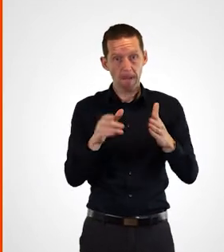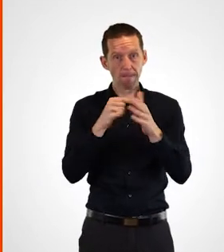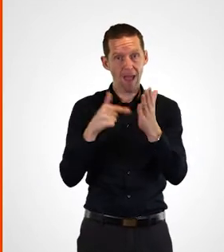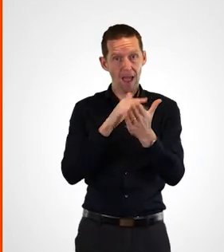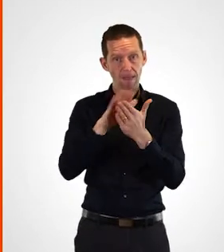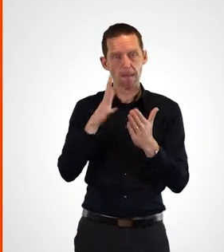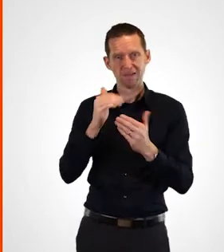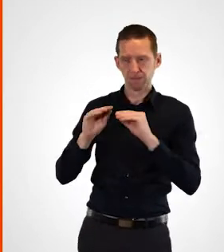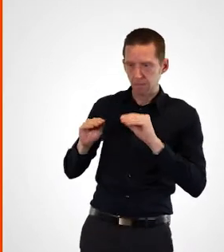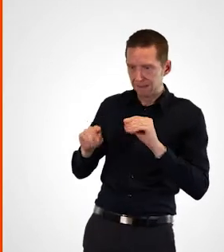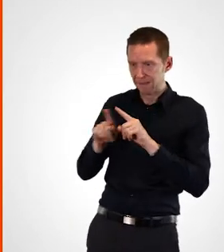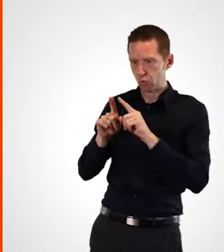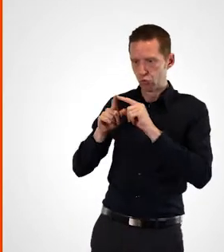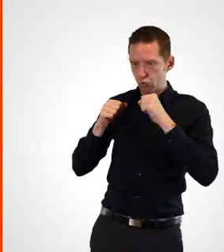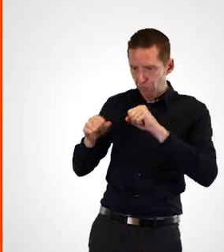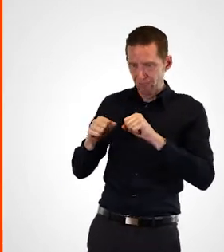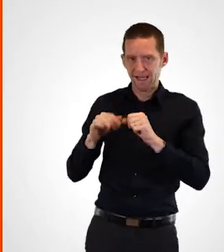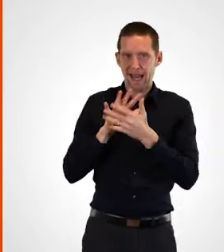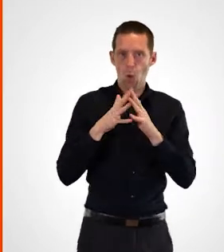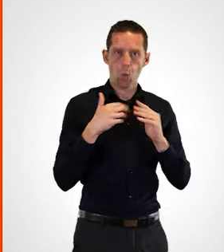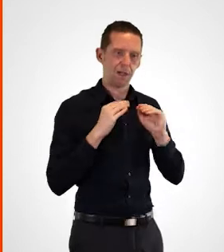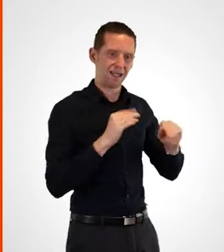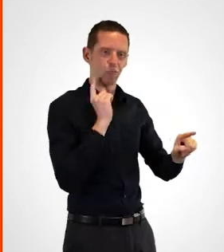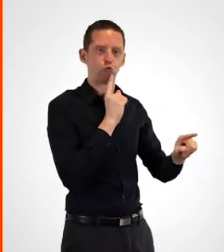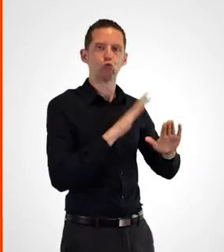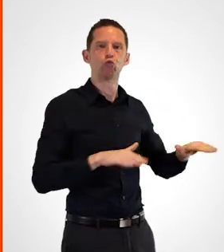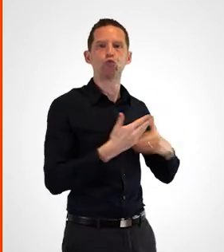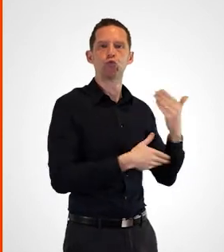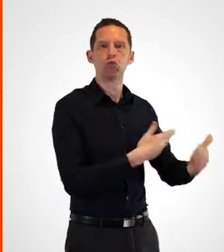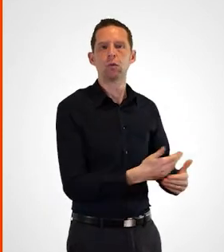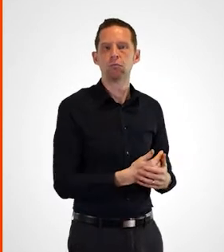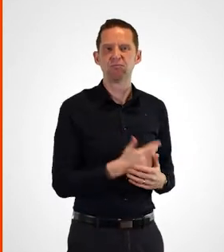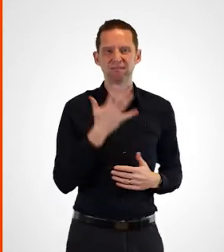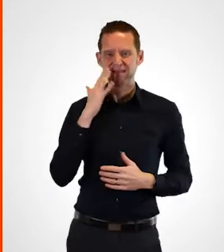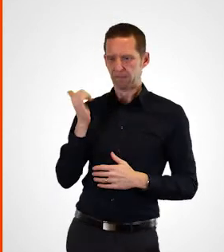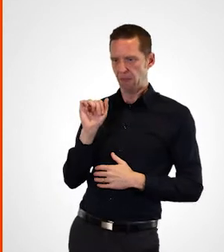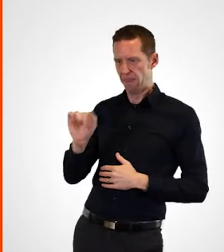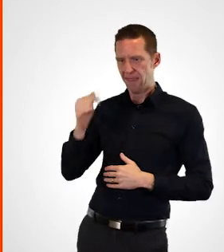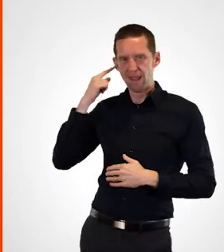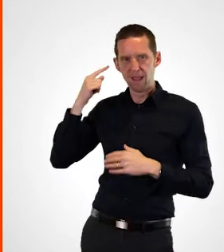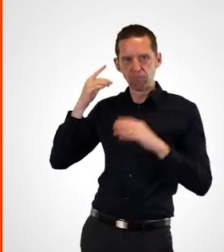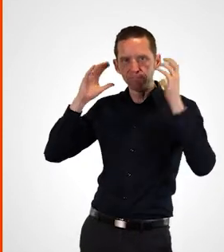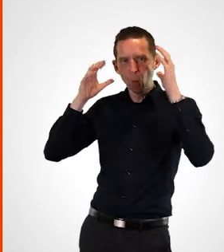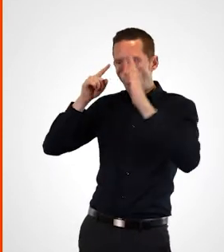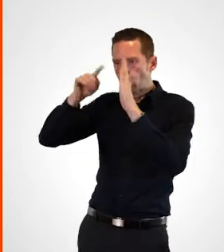the same practices and strategies that get hearing children along that path regardless of their audiogram.